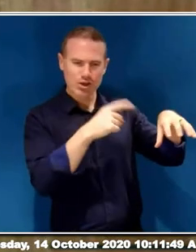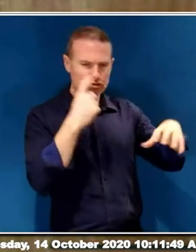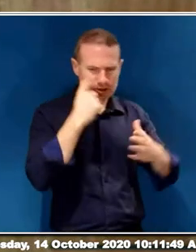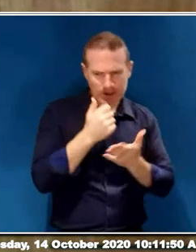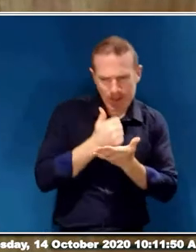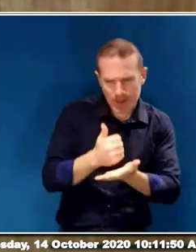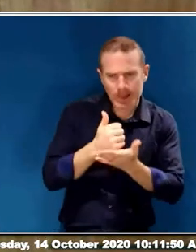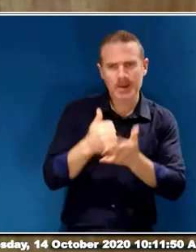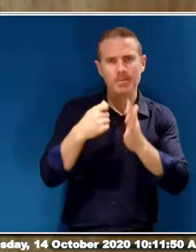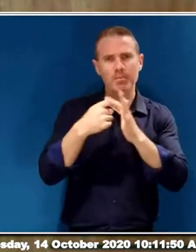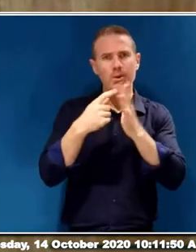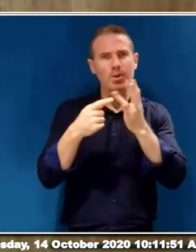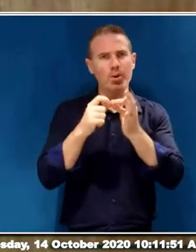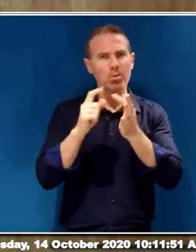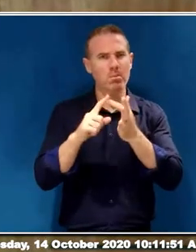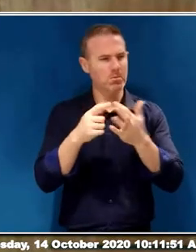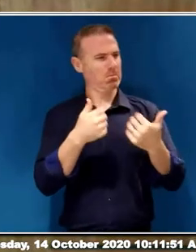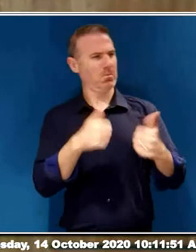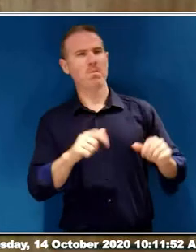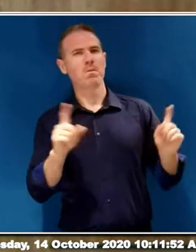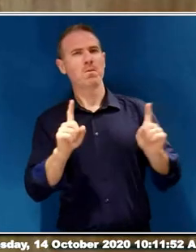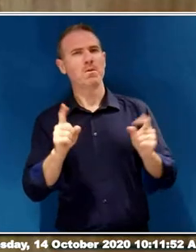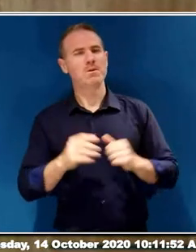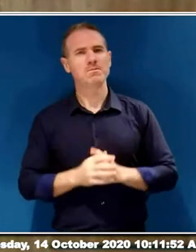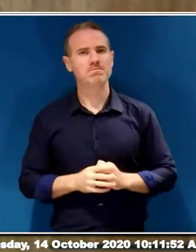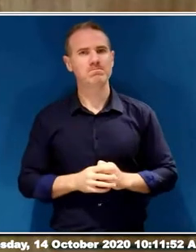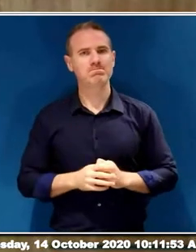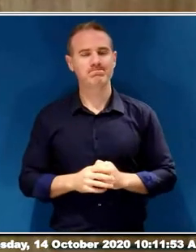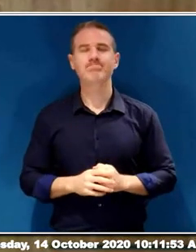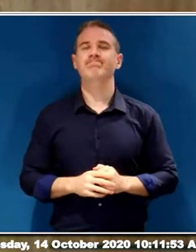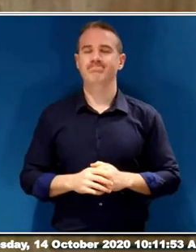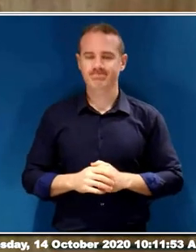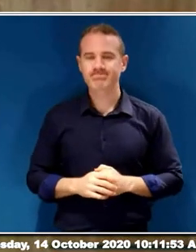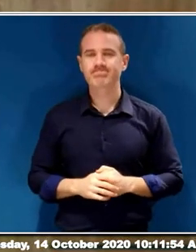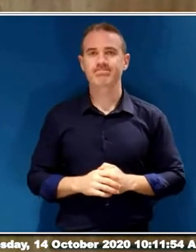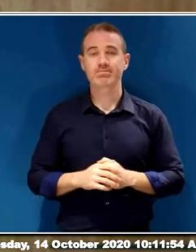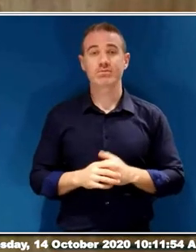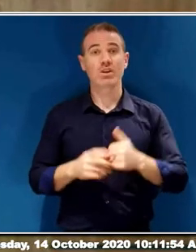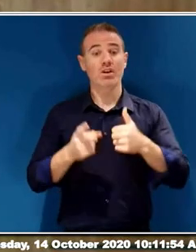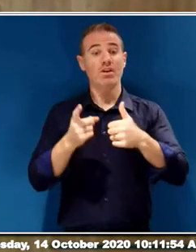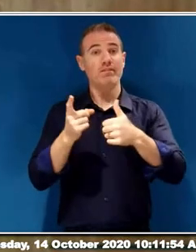Firstly they thoroughly read the report given to them by the Early